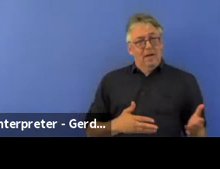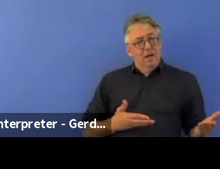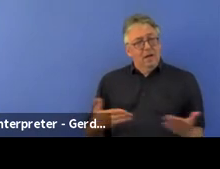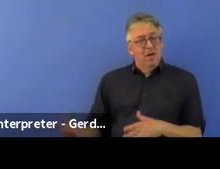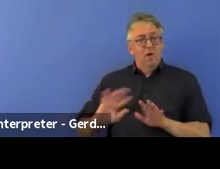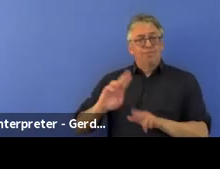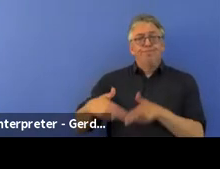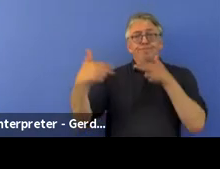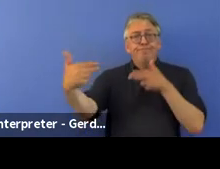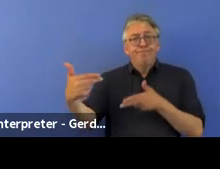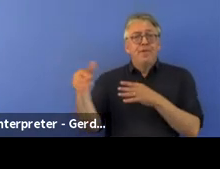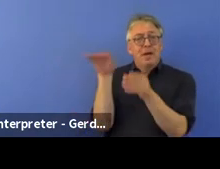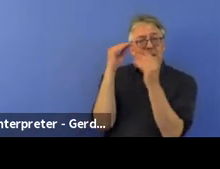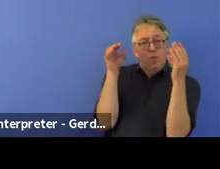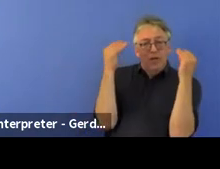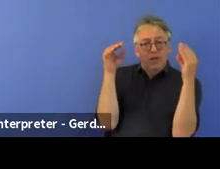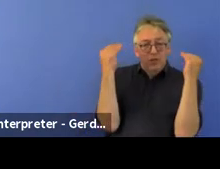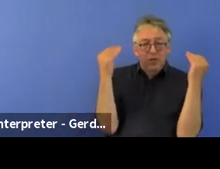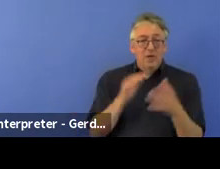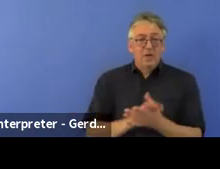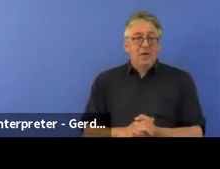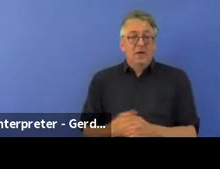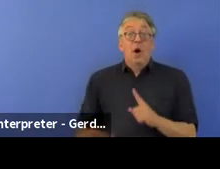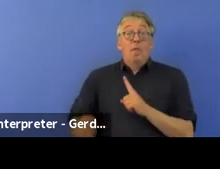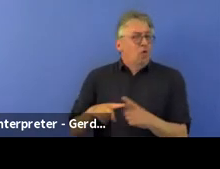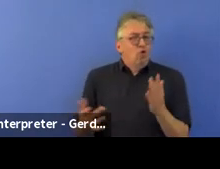faced in accessing online education. And recommends the way